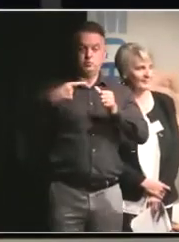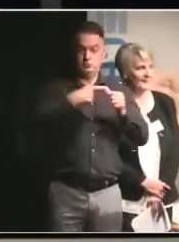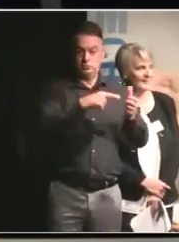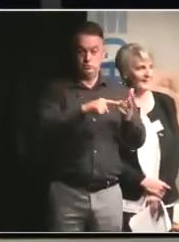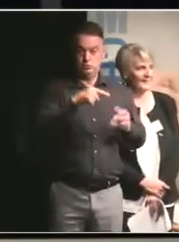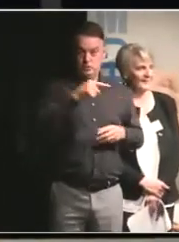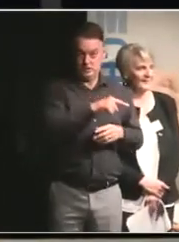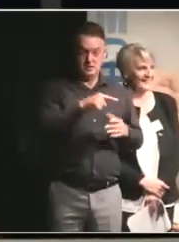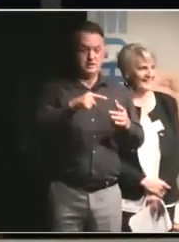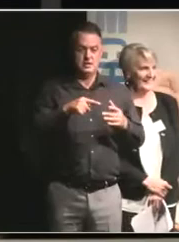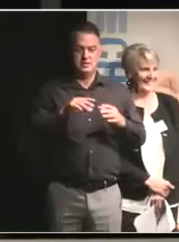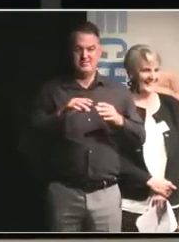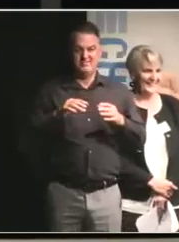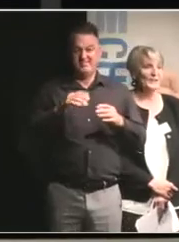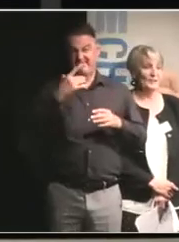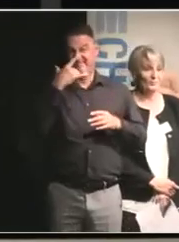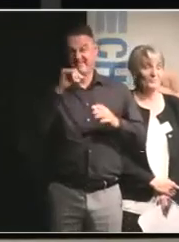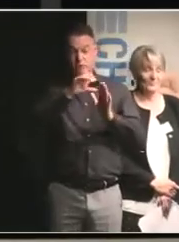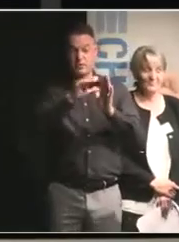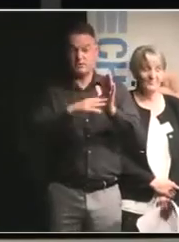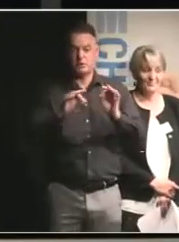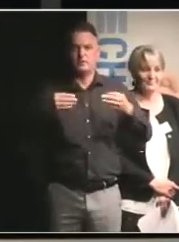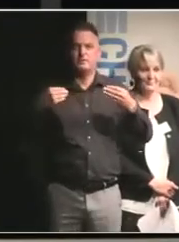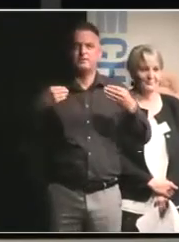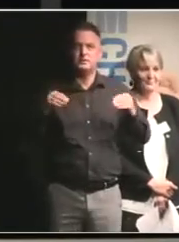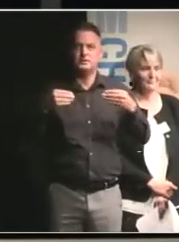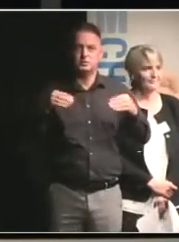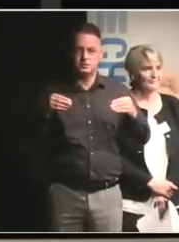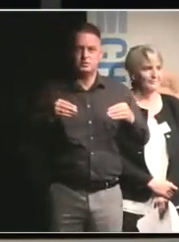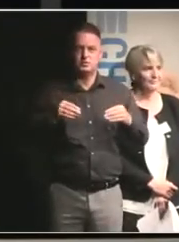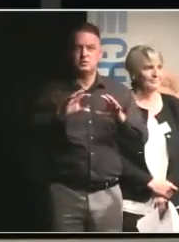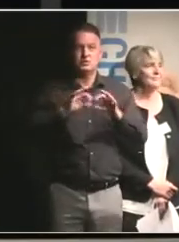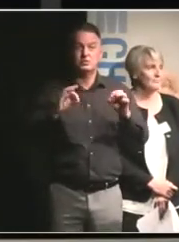inflexibility of the curriculum and the fact that less people are interested might